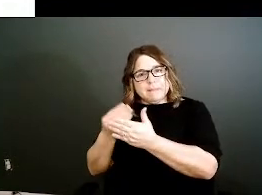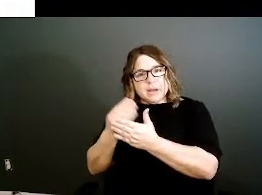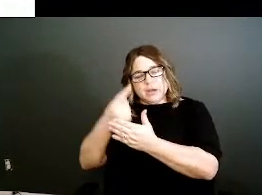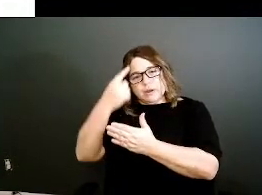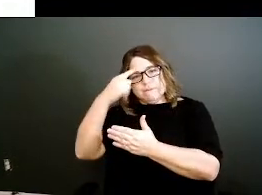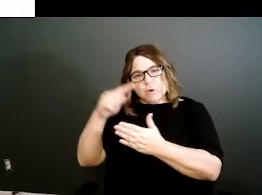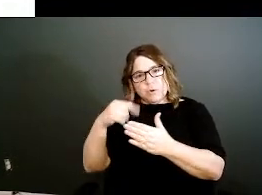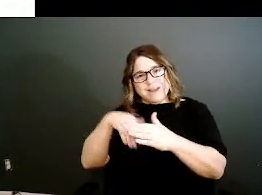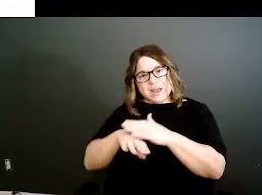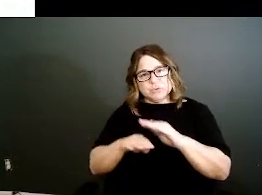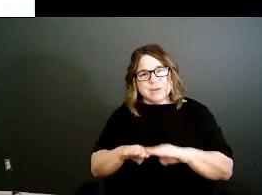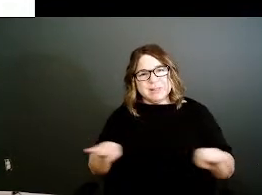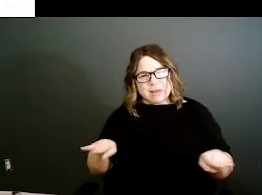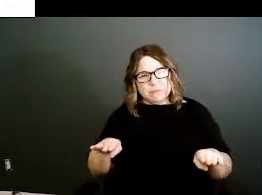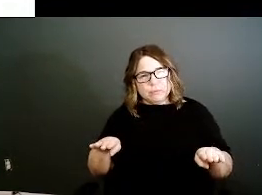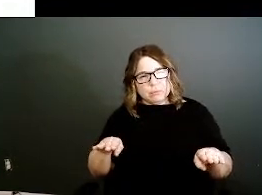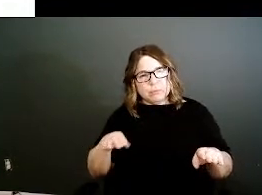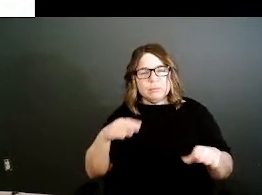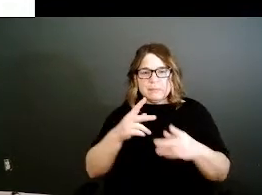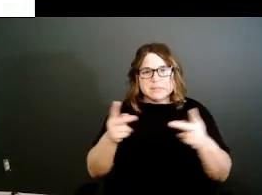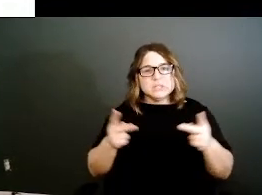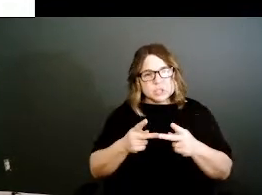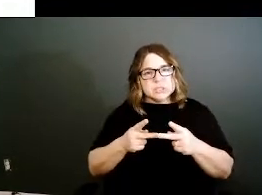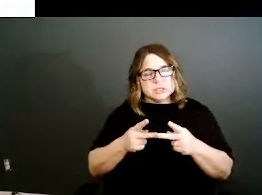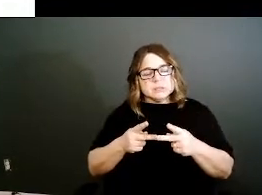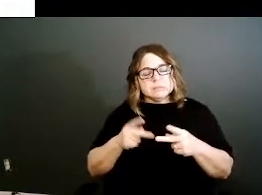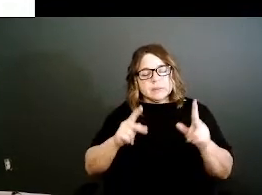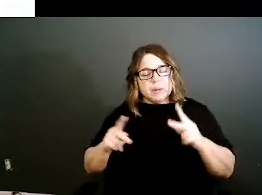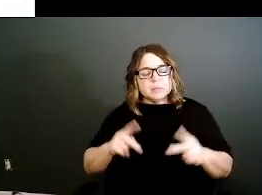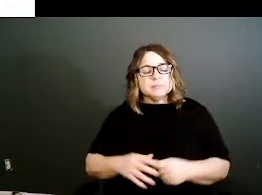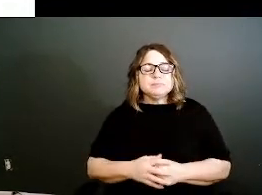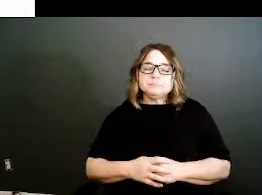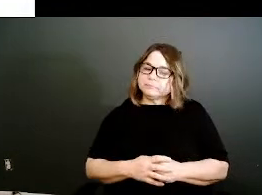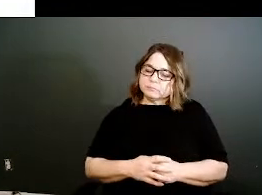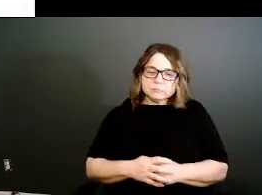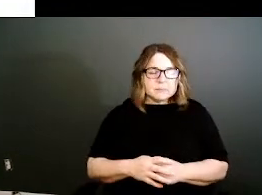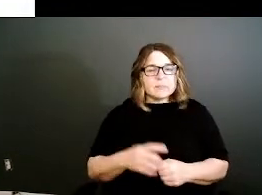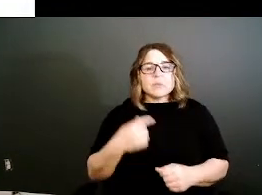FACTOR IN PERFORMING WELL. THE JOURNAL OF APPLIED PSYCHOLOGY, JUST ONE OF MANY